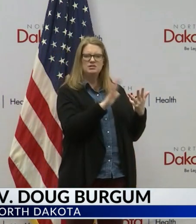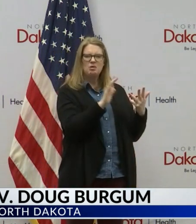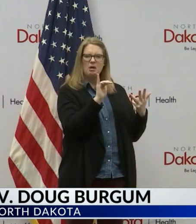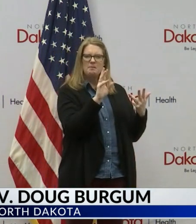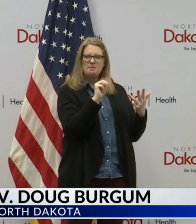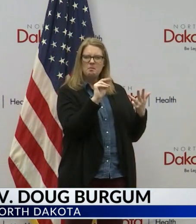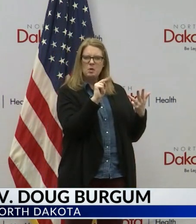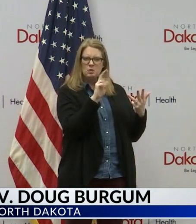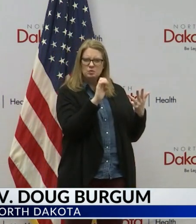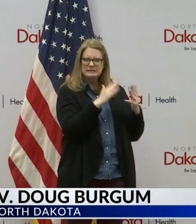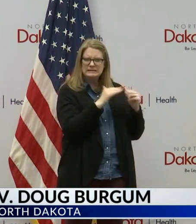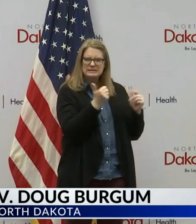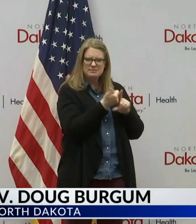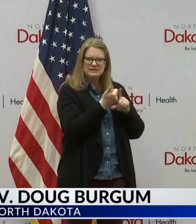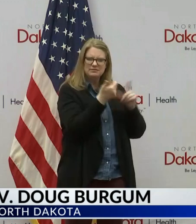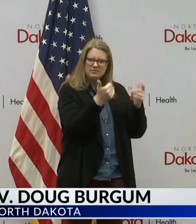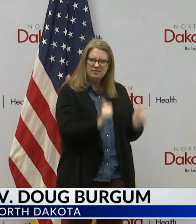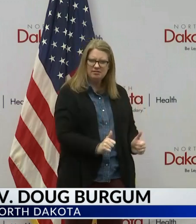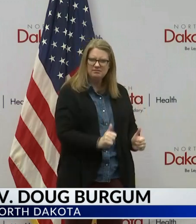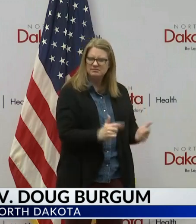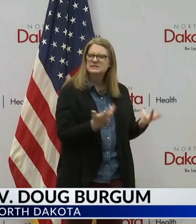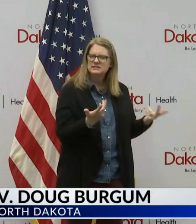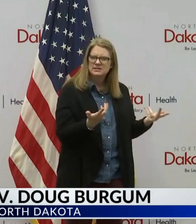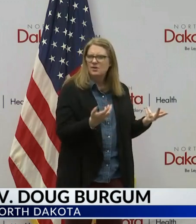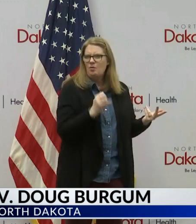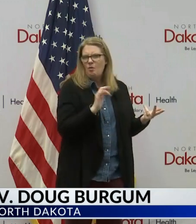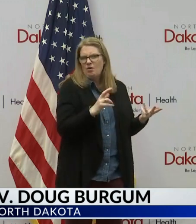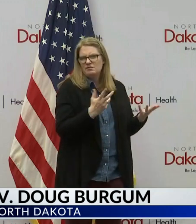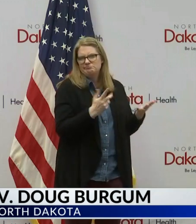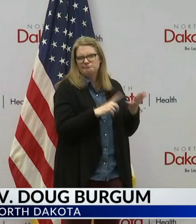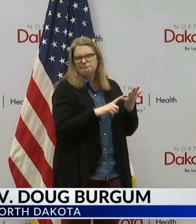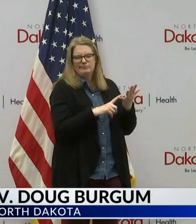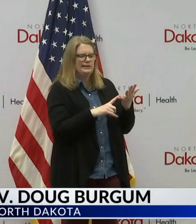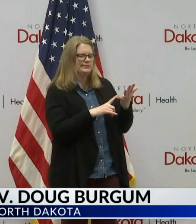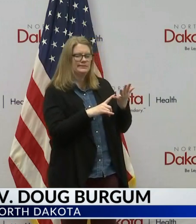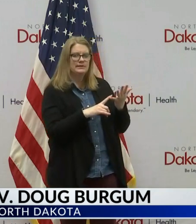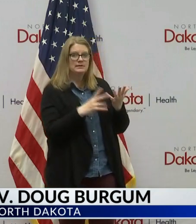SYSTEM THAT HAS BEEN HATCHERED WHETHER THAT IS CHEMOTHERAPY,